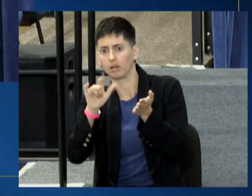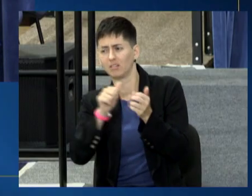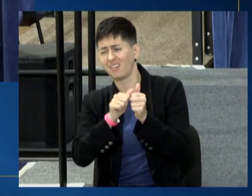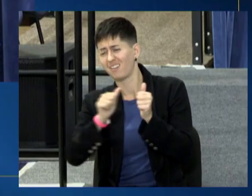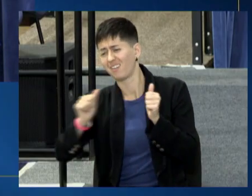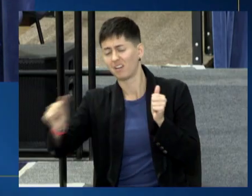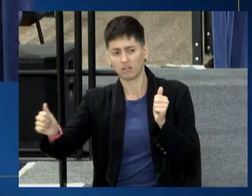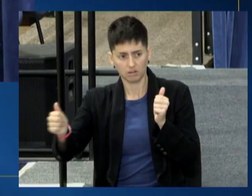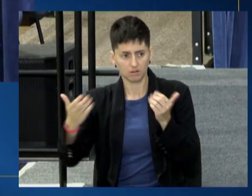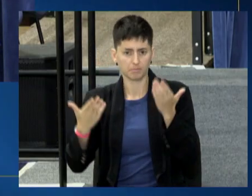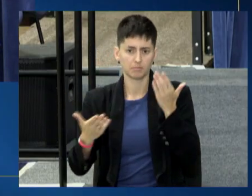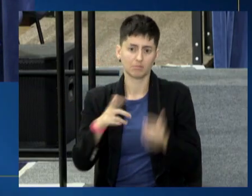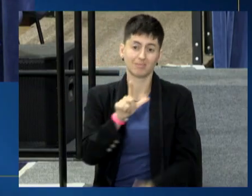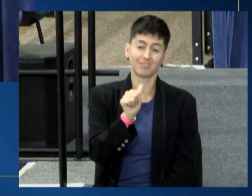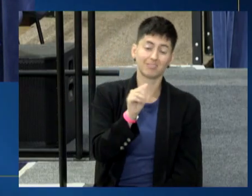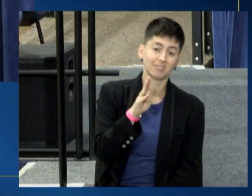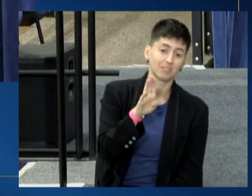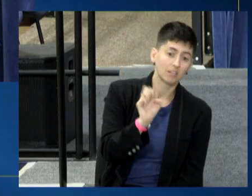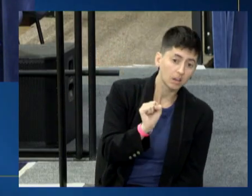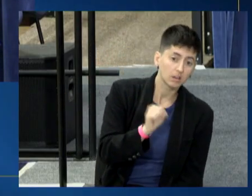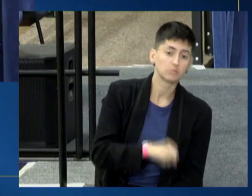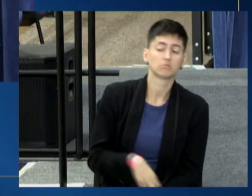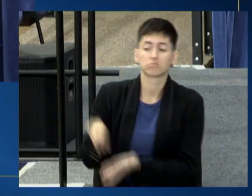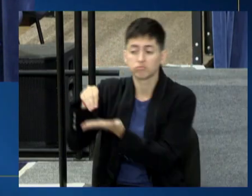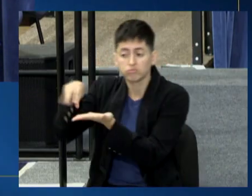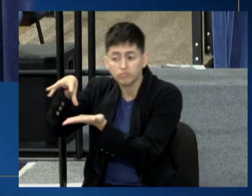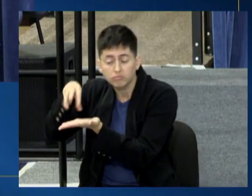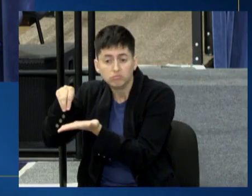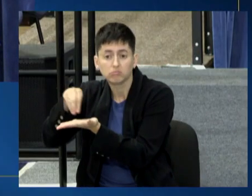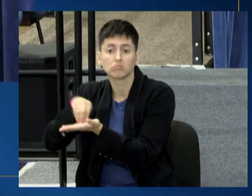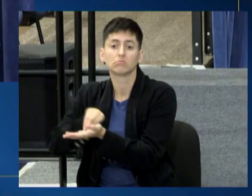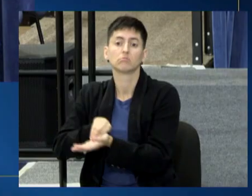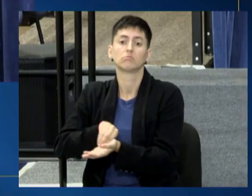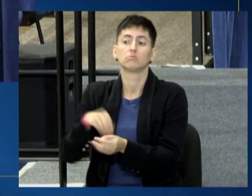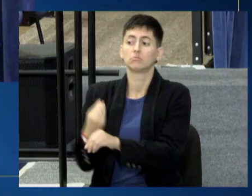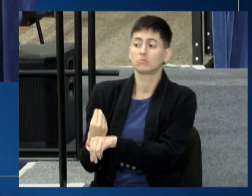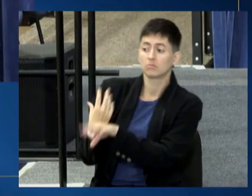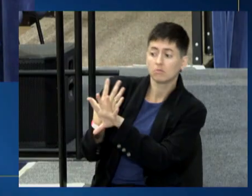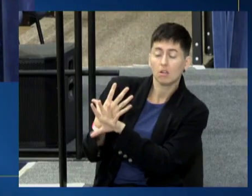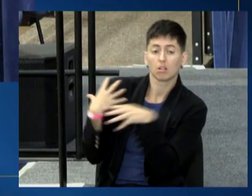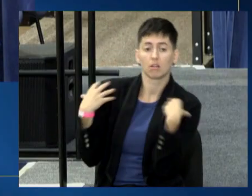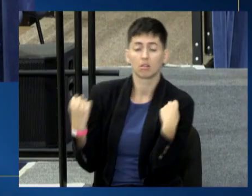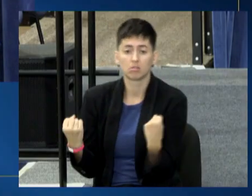imaging, use of telehealth. Those decentralized trial aspects are really important to the FDA. So,